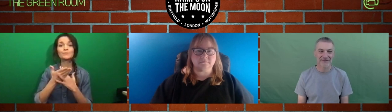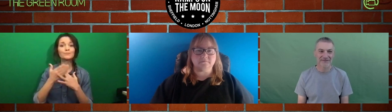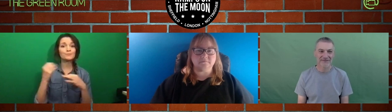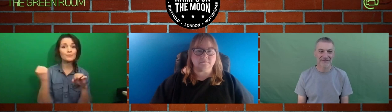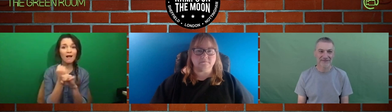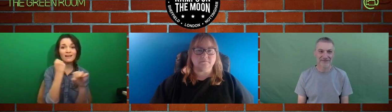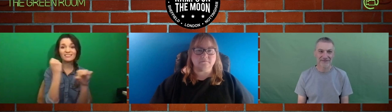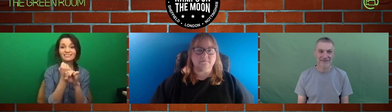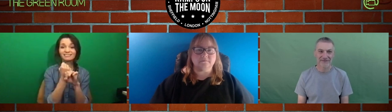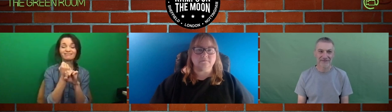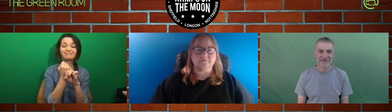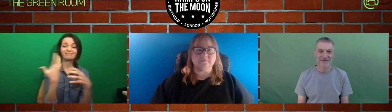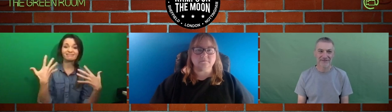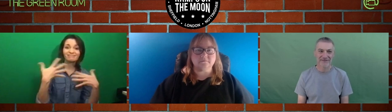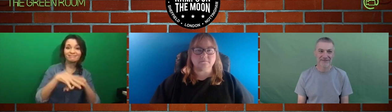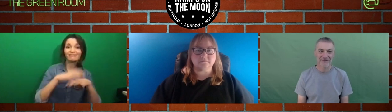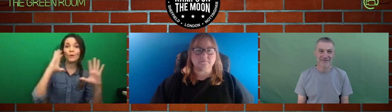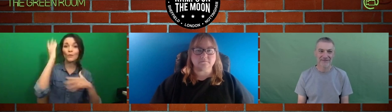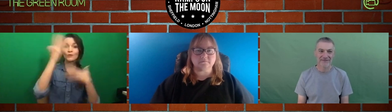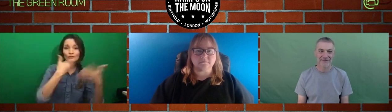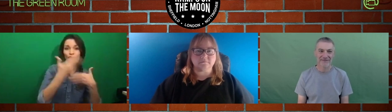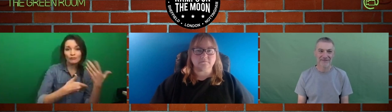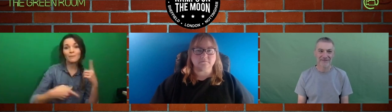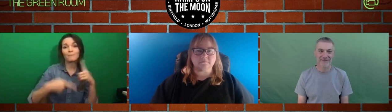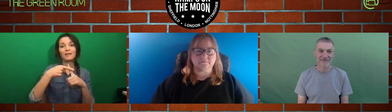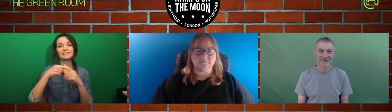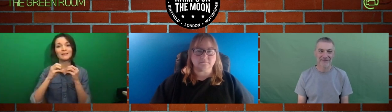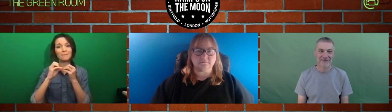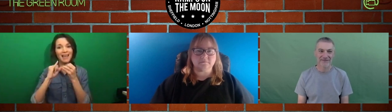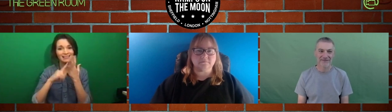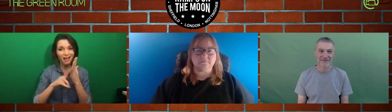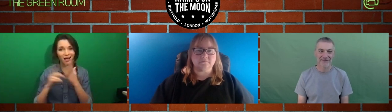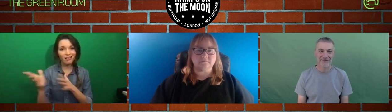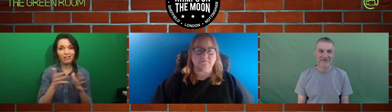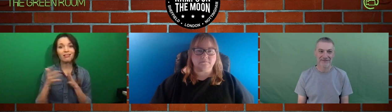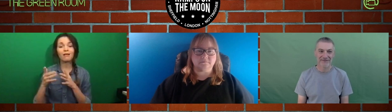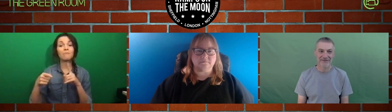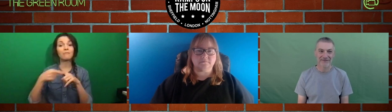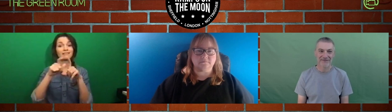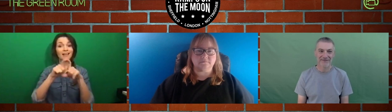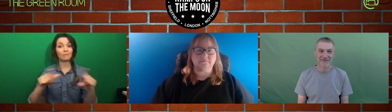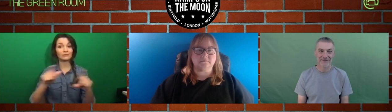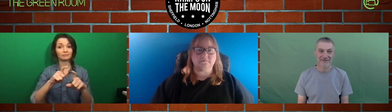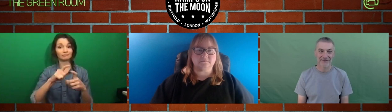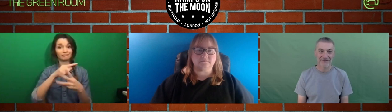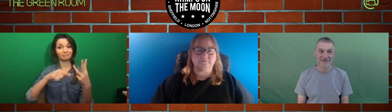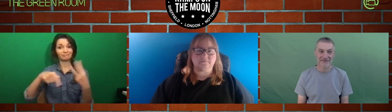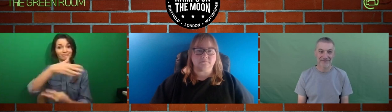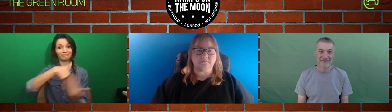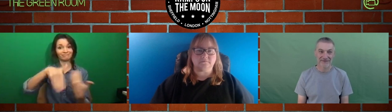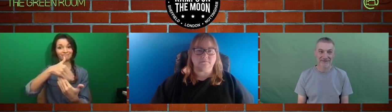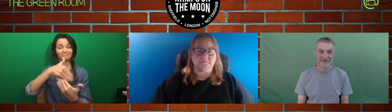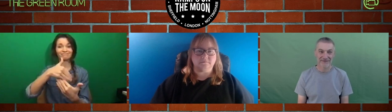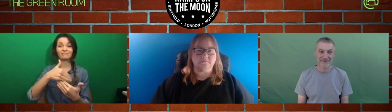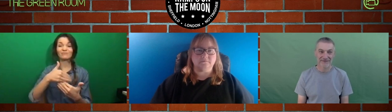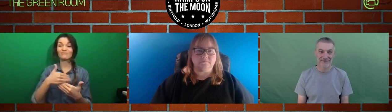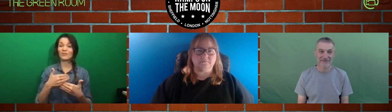description and BSL and captions and so each of these episodes on the Green Room we're going to be looking at